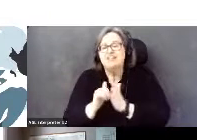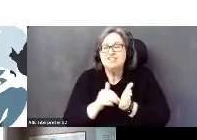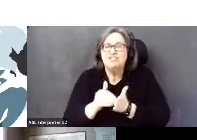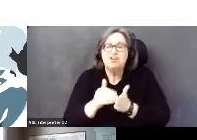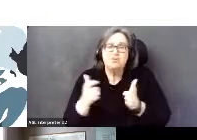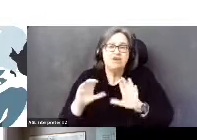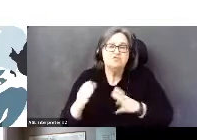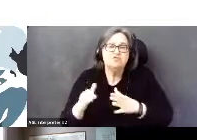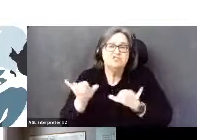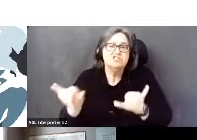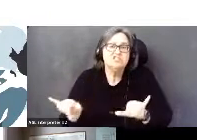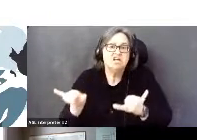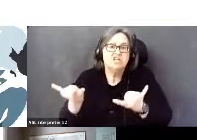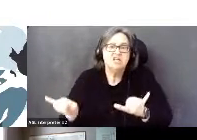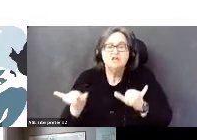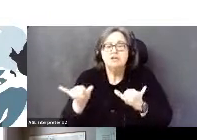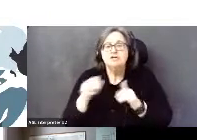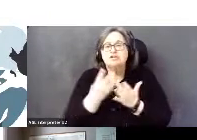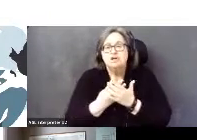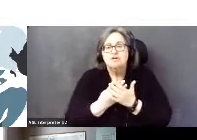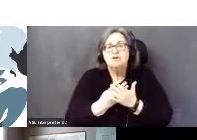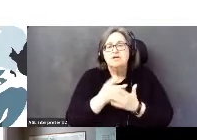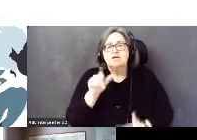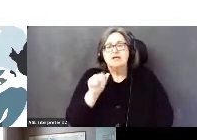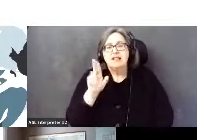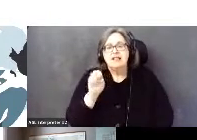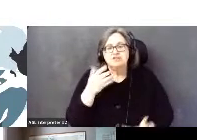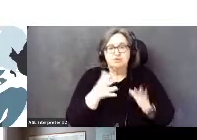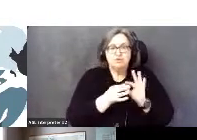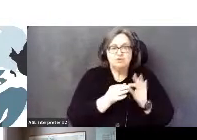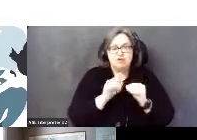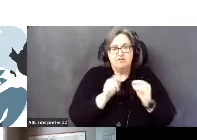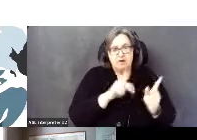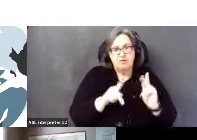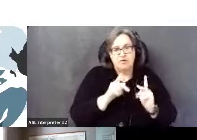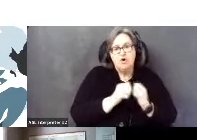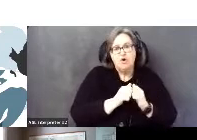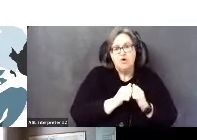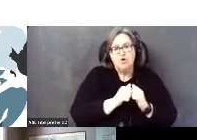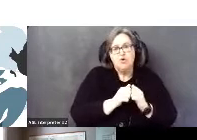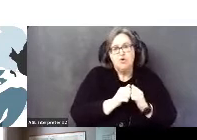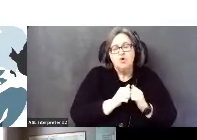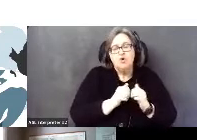population that's sitting in jail. Then Lance was talking earlier about persons with over reputation and communities with over